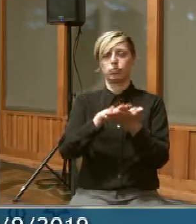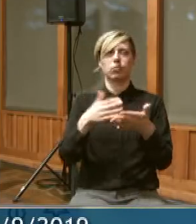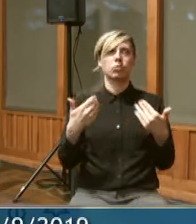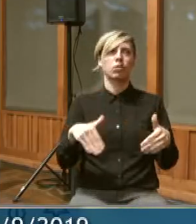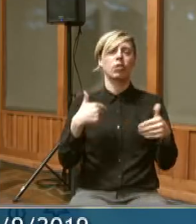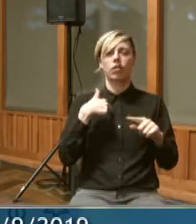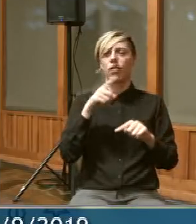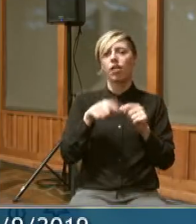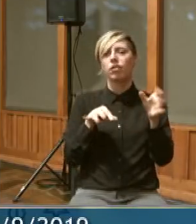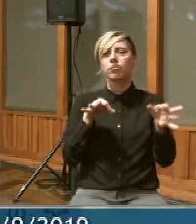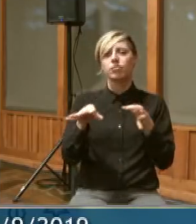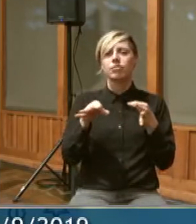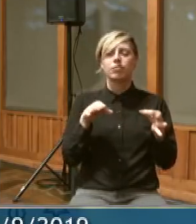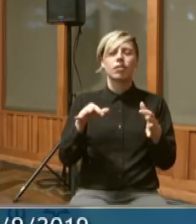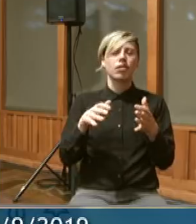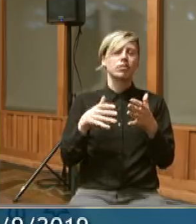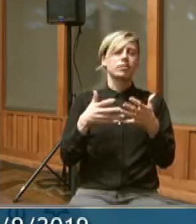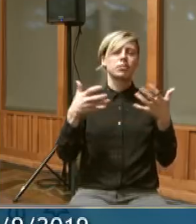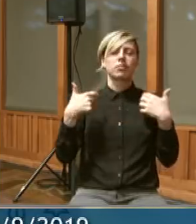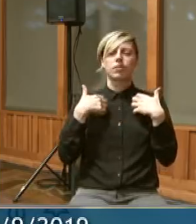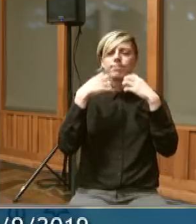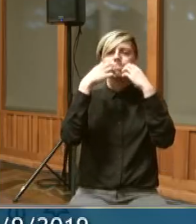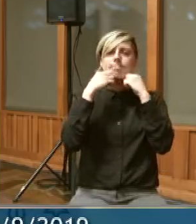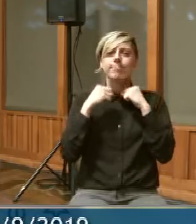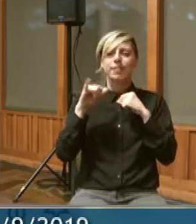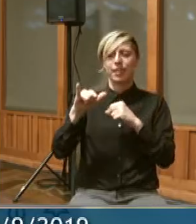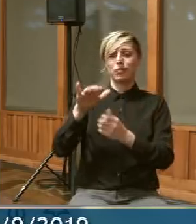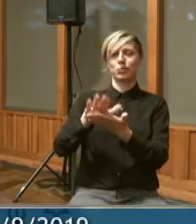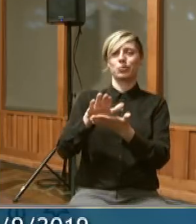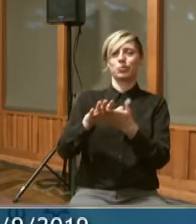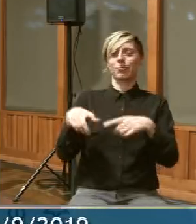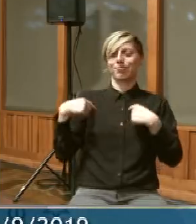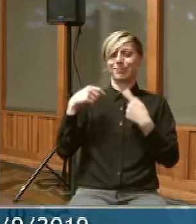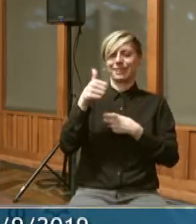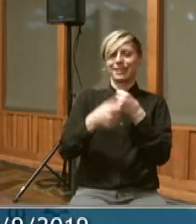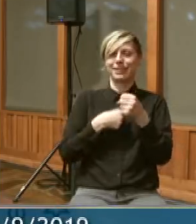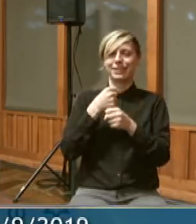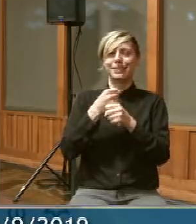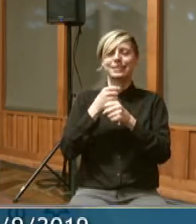UNTIL LAST JUNE WHEN I BECAME INTERIM SITE MANAGER AT A COMMUNITY SCHOOL.